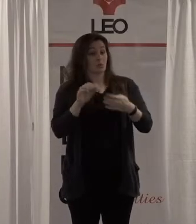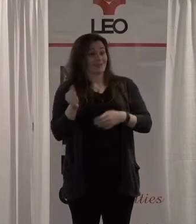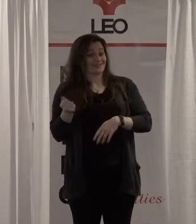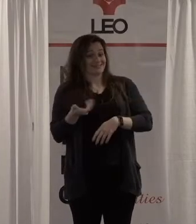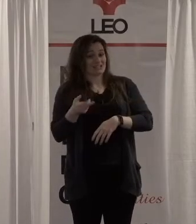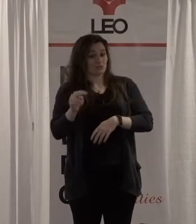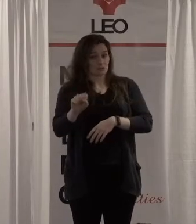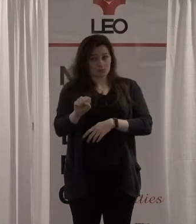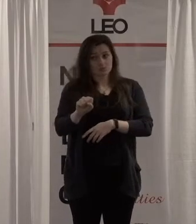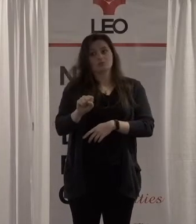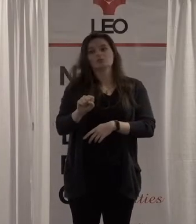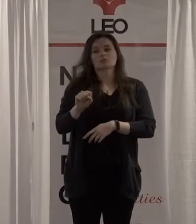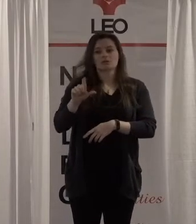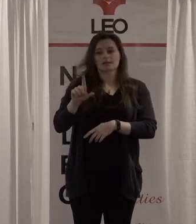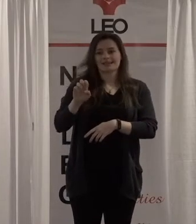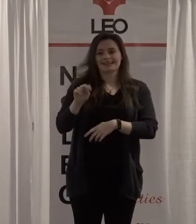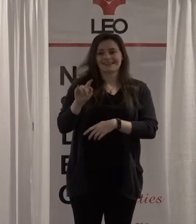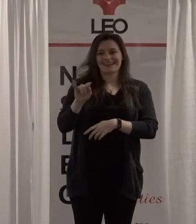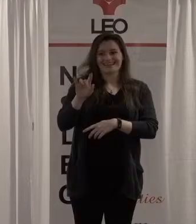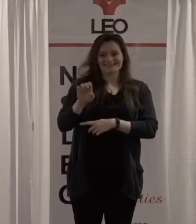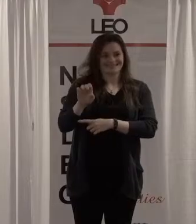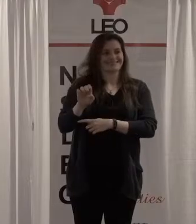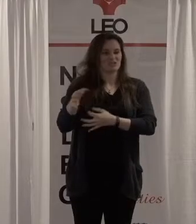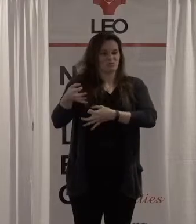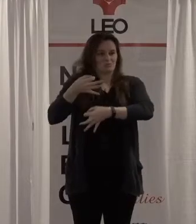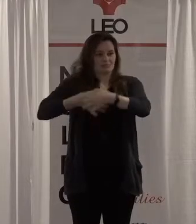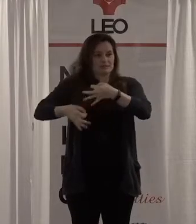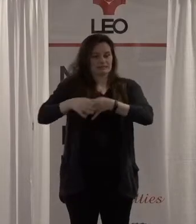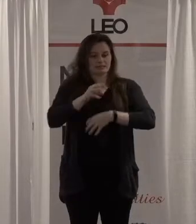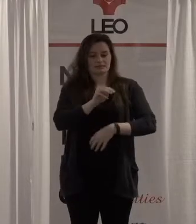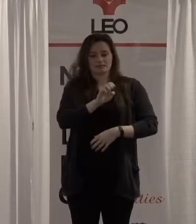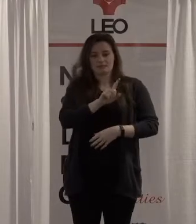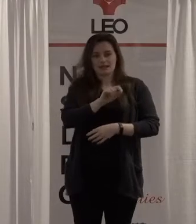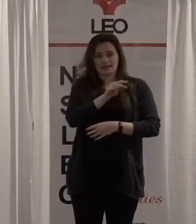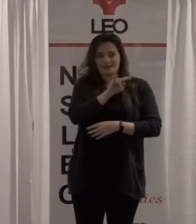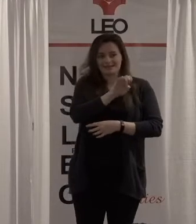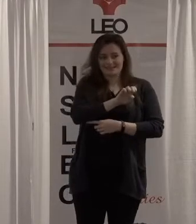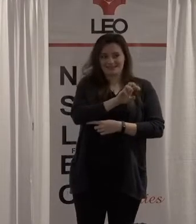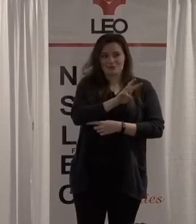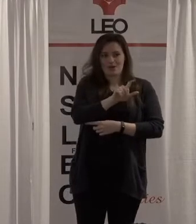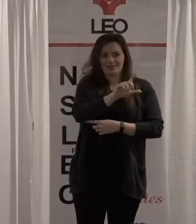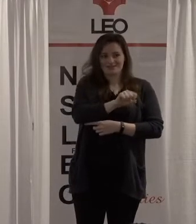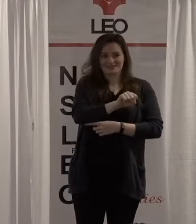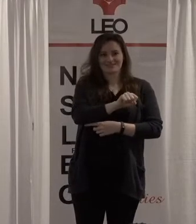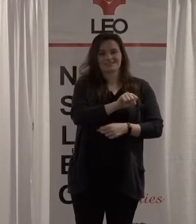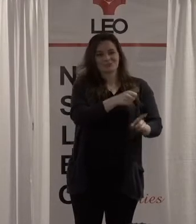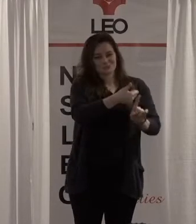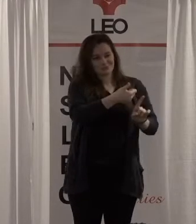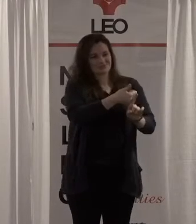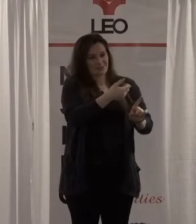IN PLACE OF MELANIE WELLS WHO IS, AGAIN, DOWN WITH THE FLU.